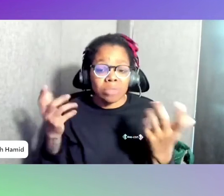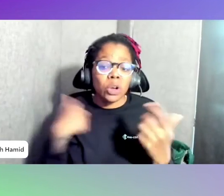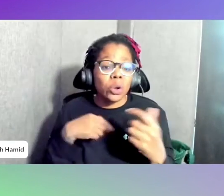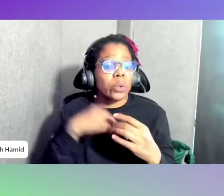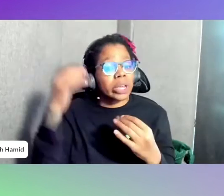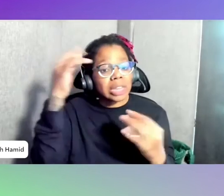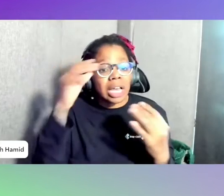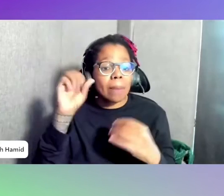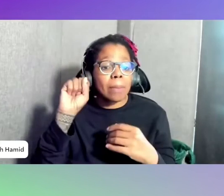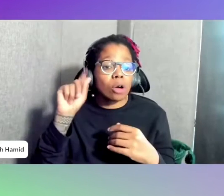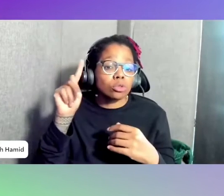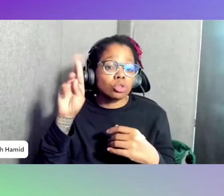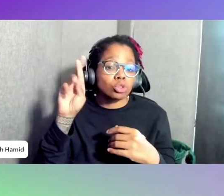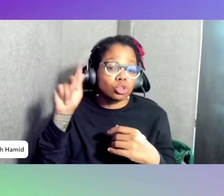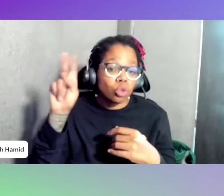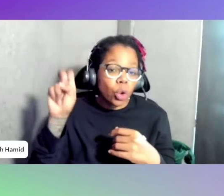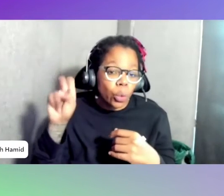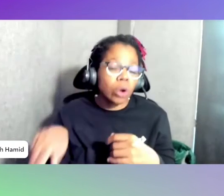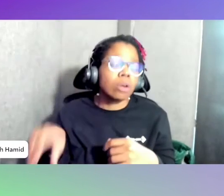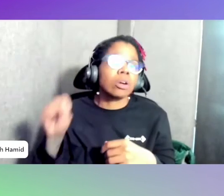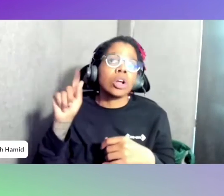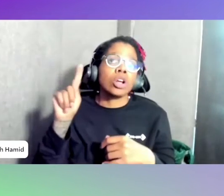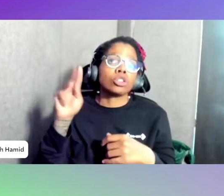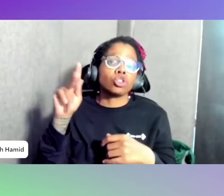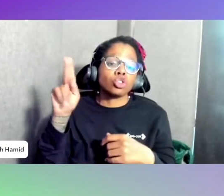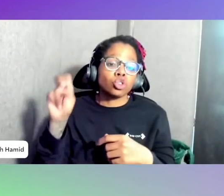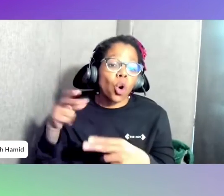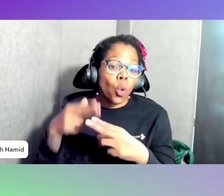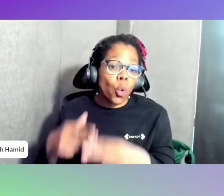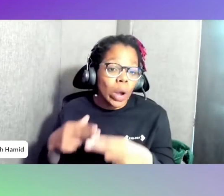up with these standards in graphics and can edit the